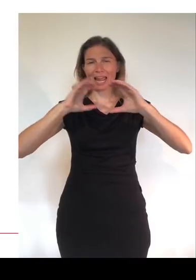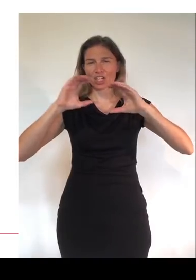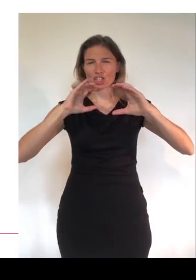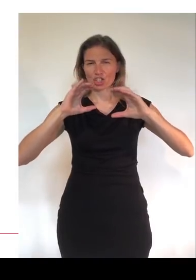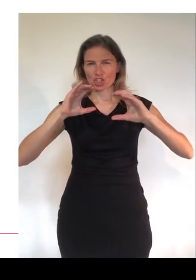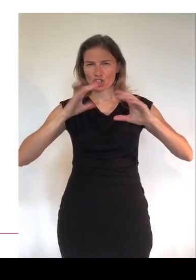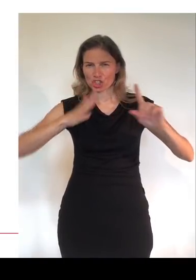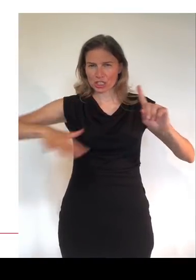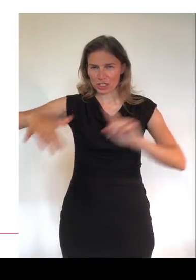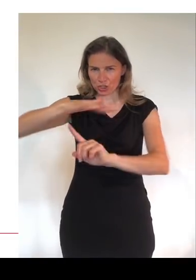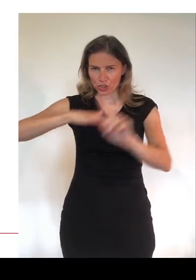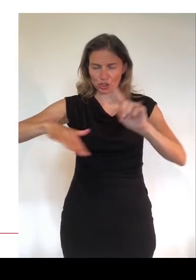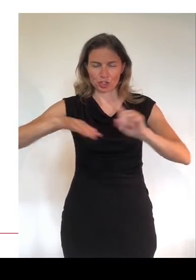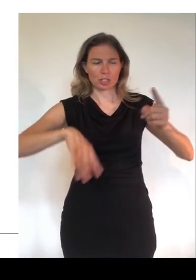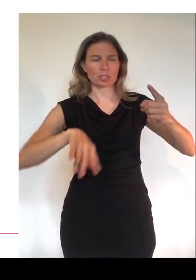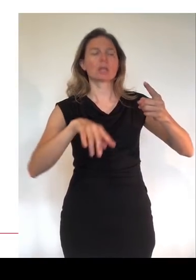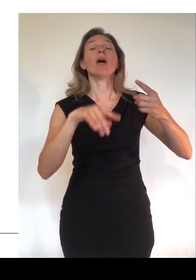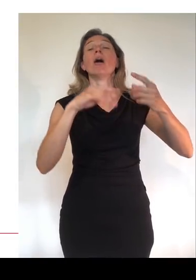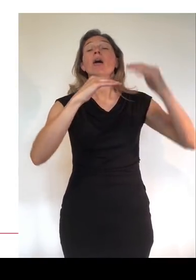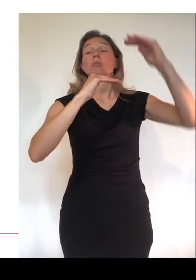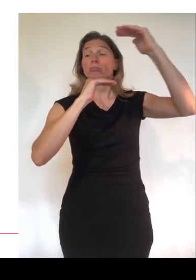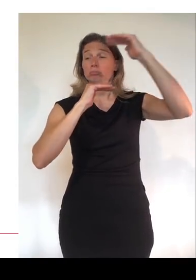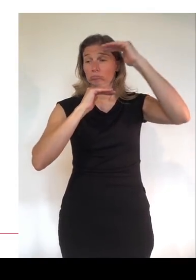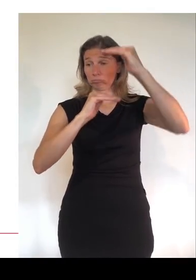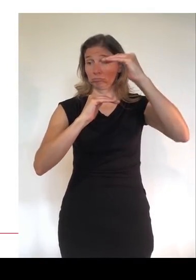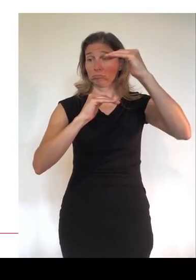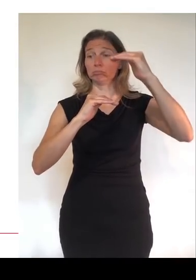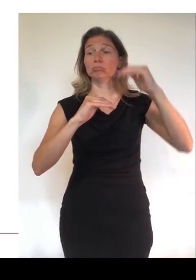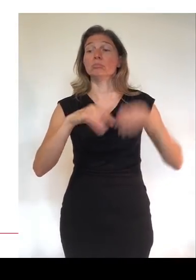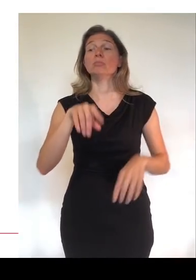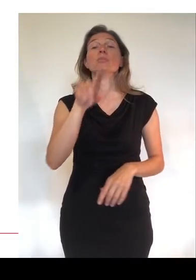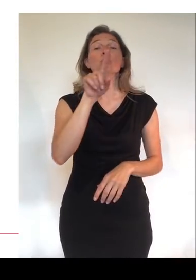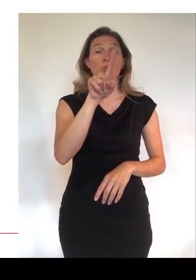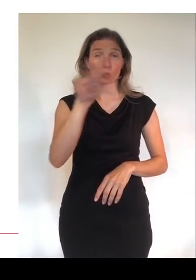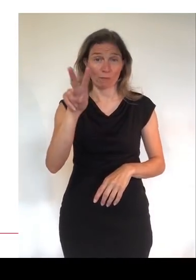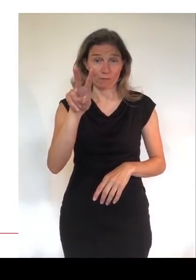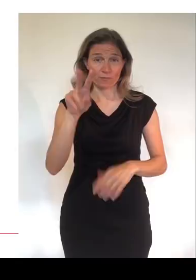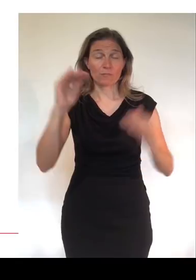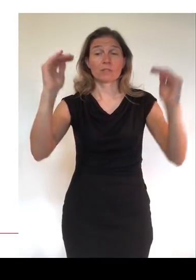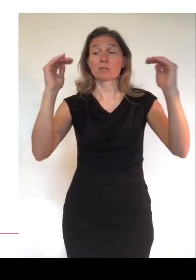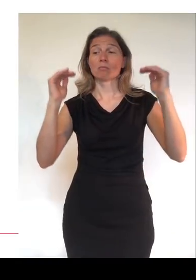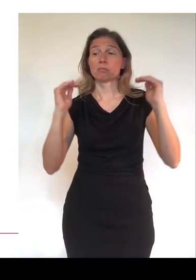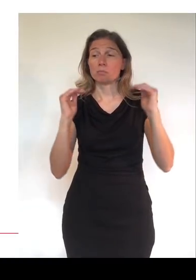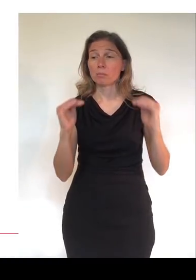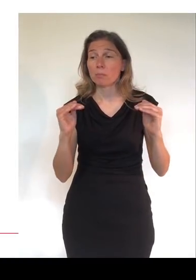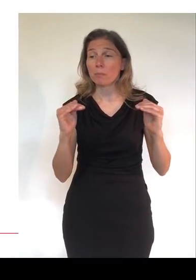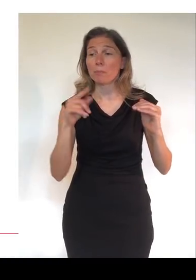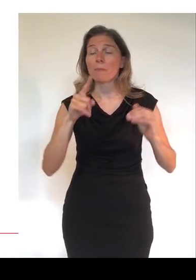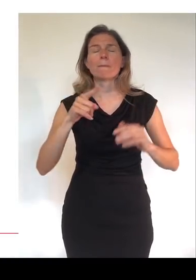receptive items and seventy-eight production items that kids can be scored